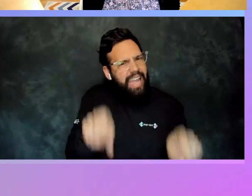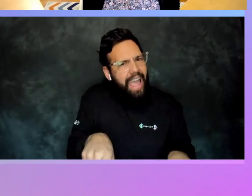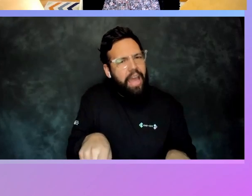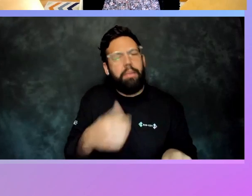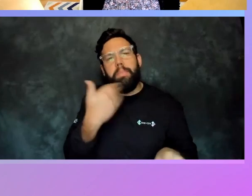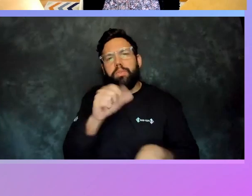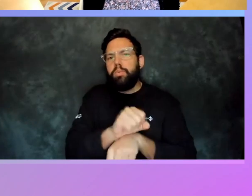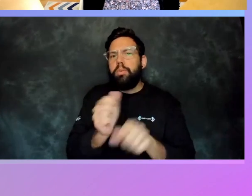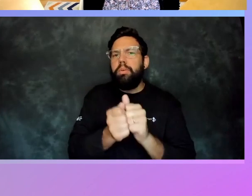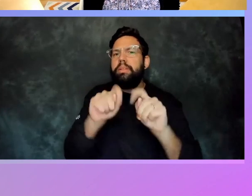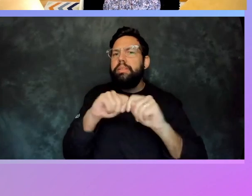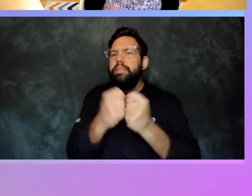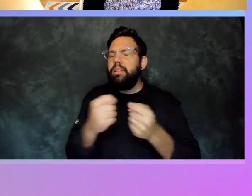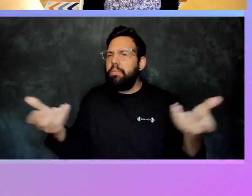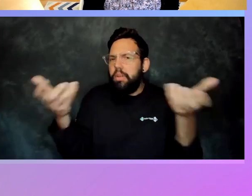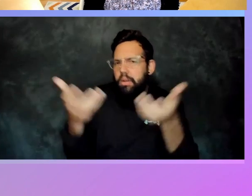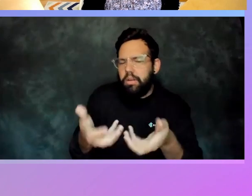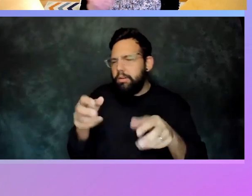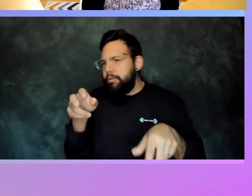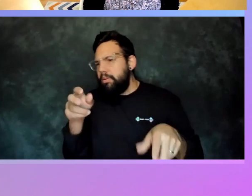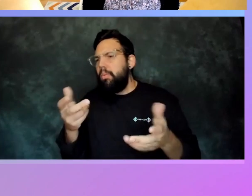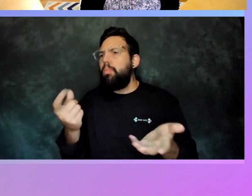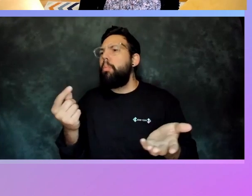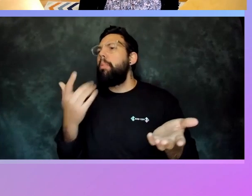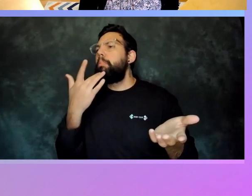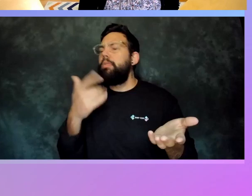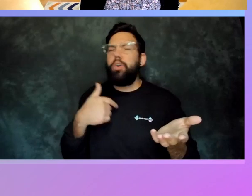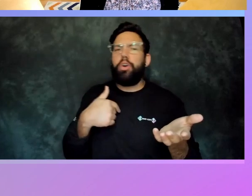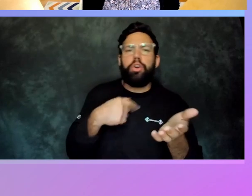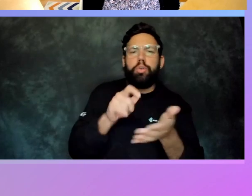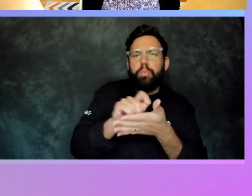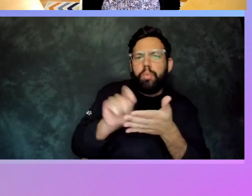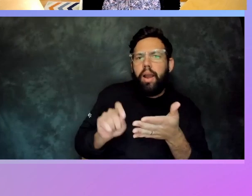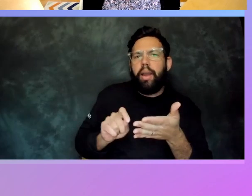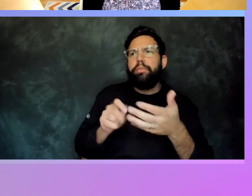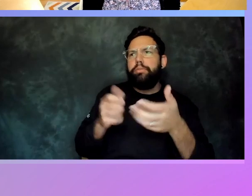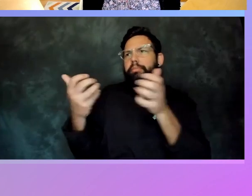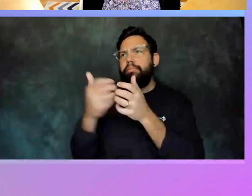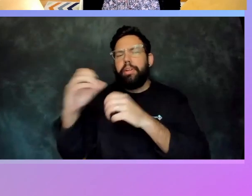form labels at 46.1%. If you're familiar with the web